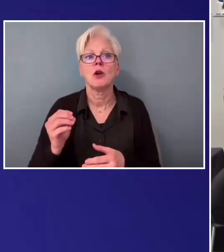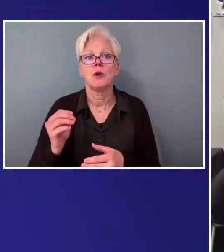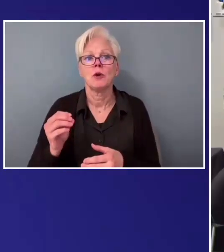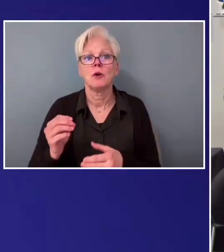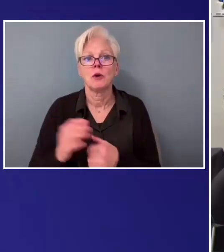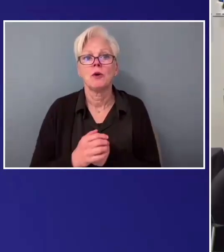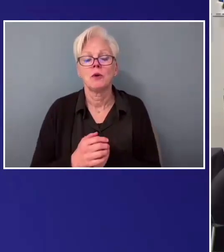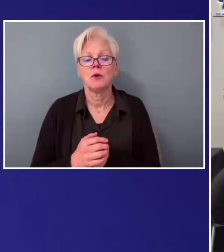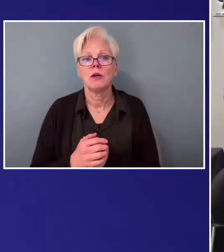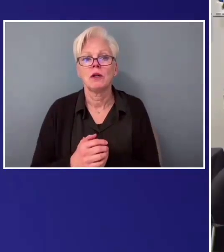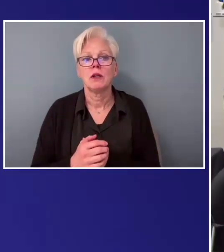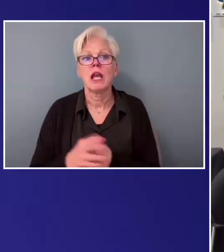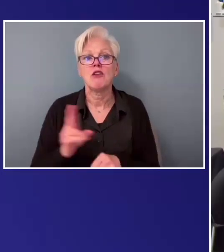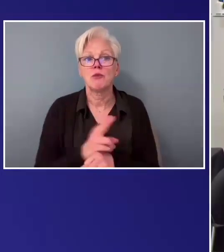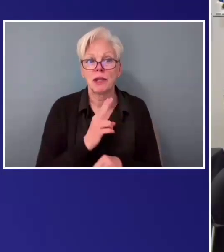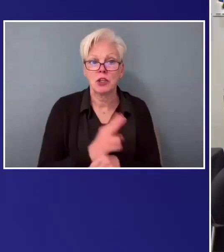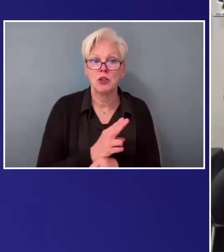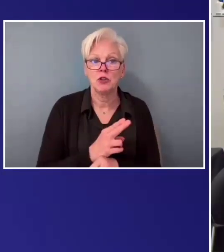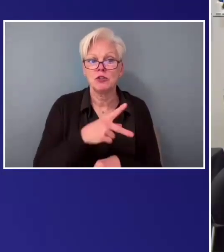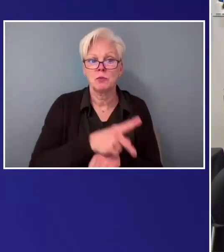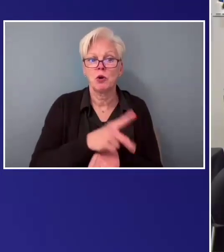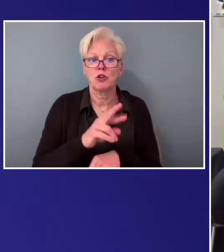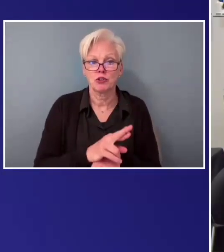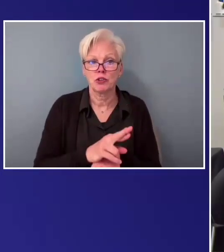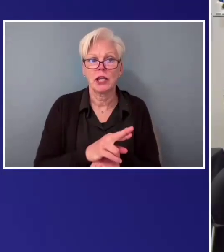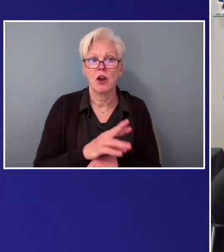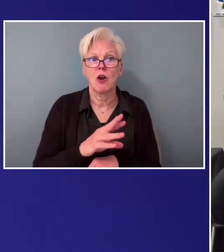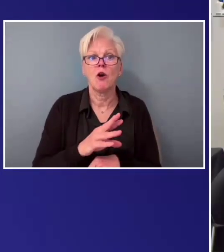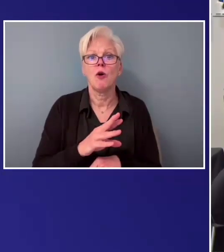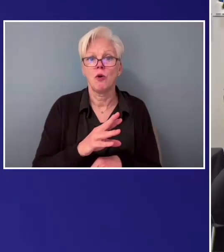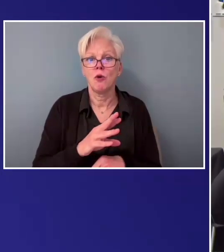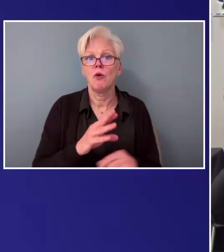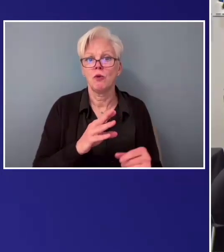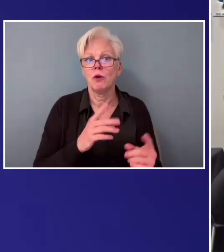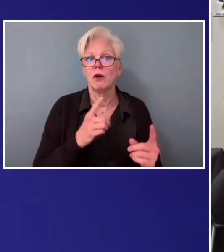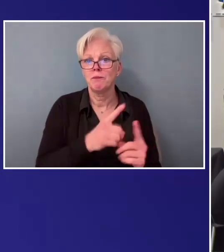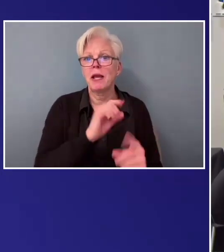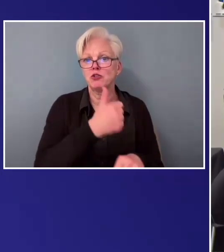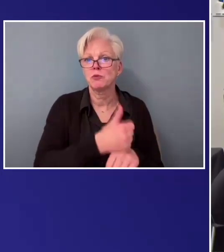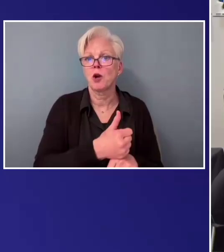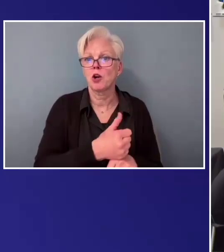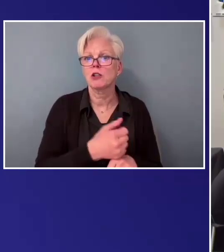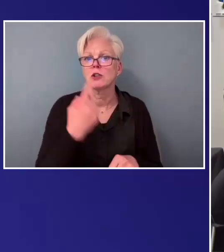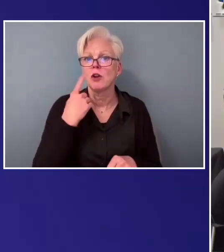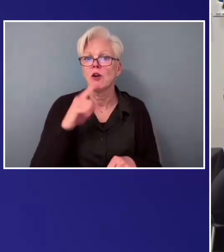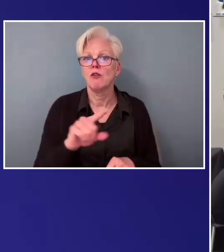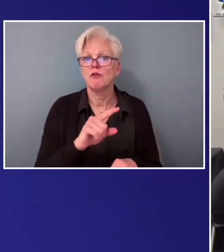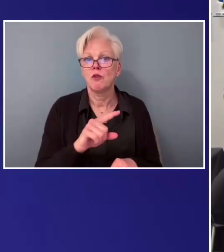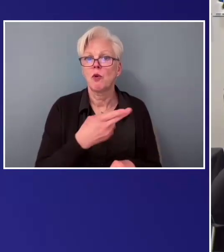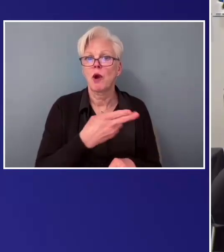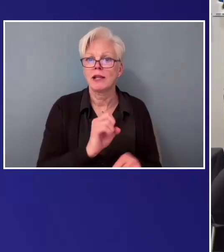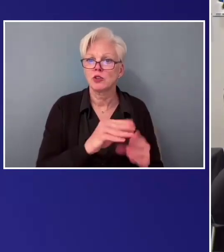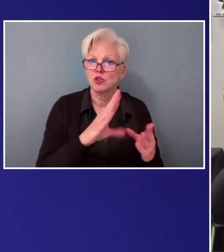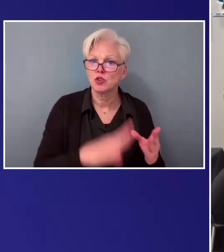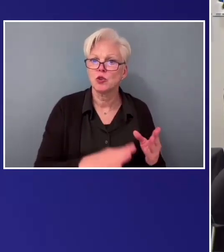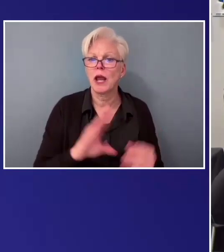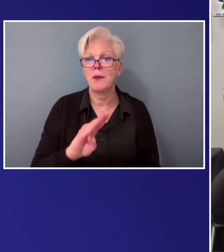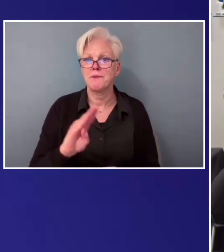by using the Puerto Rico benchmarks for high school students and bachelor degree holders, it is what we believe would be an